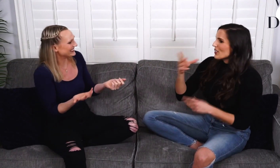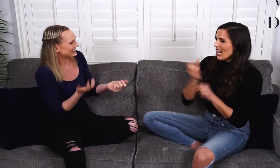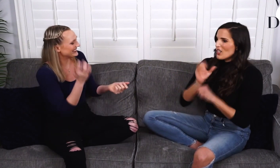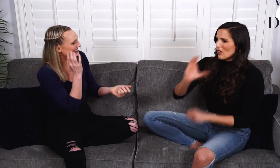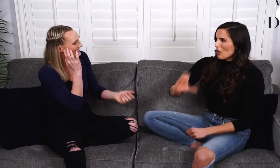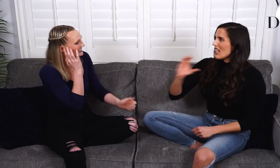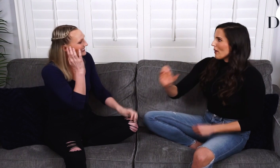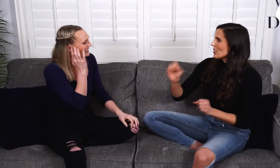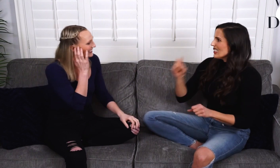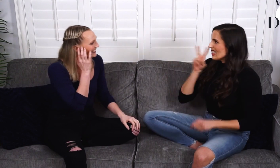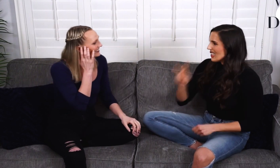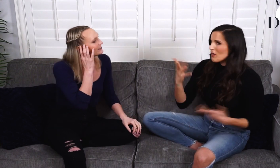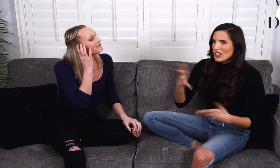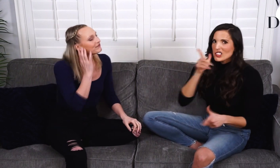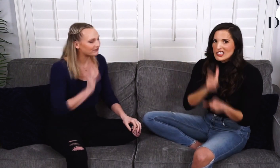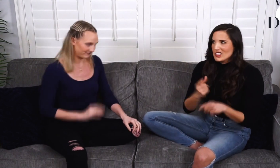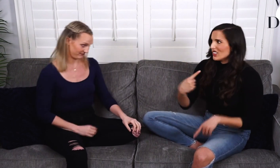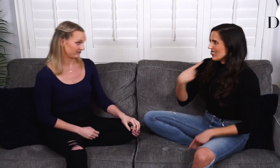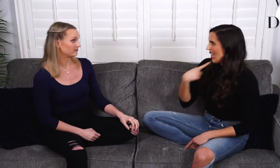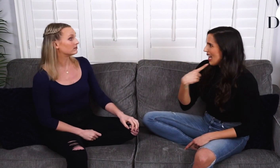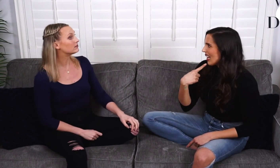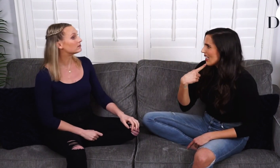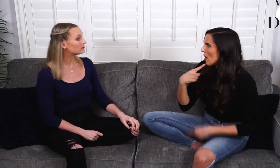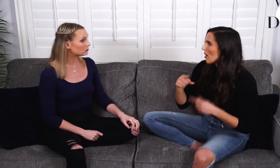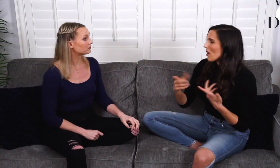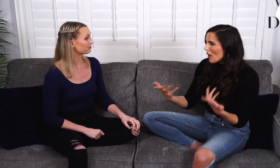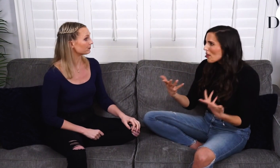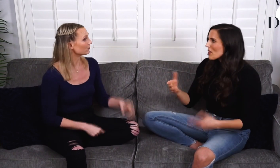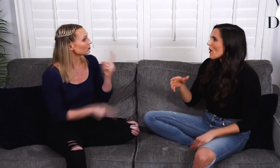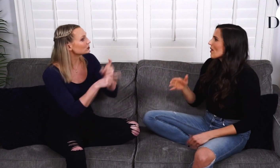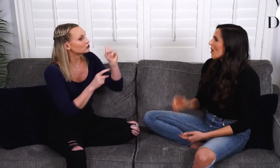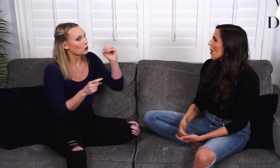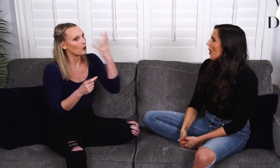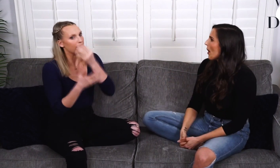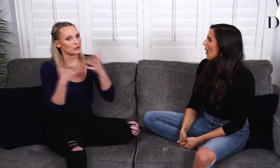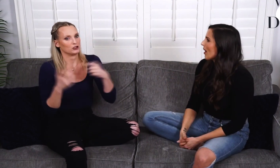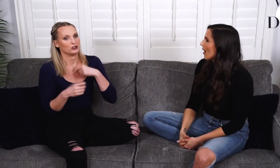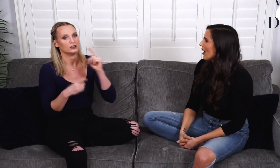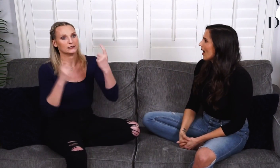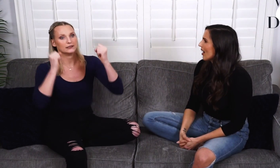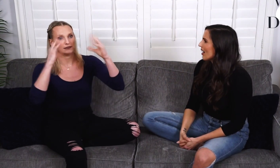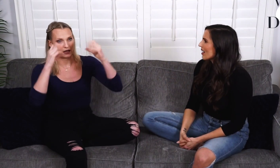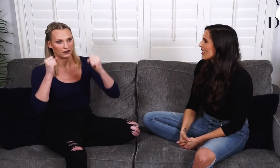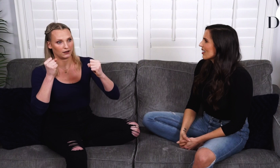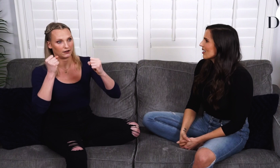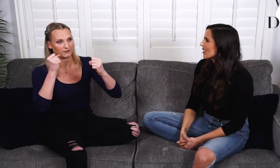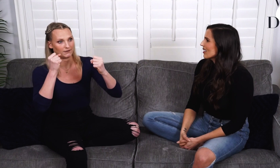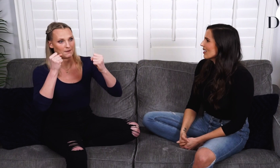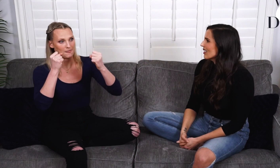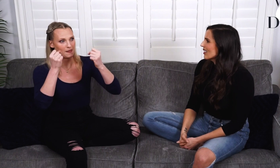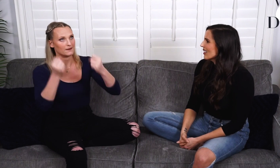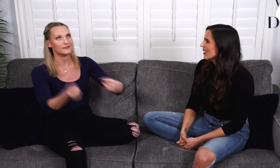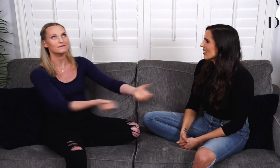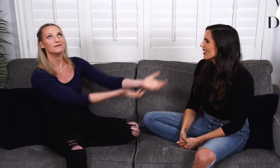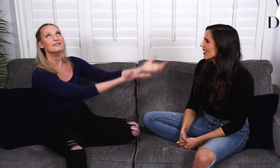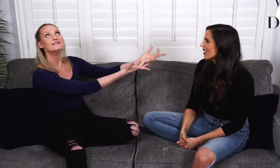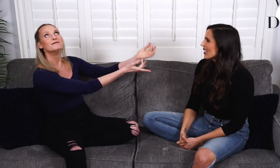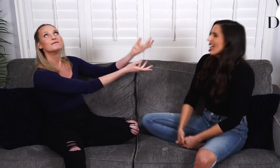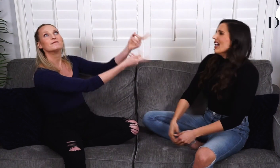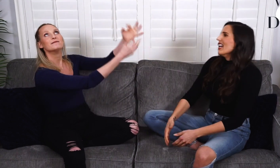until we finish our closed captioning that you can actually see what your sister says. Right. So pretty much. I just sign, let you guys